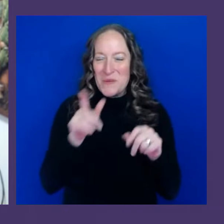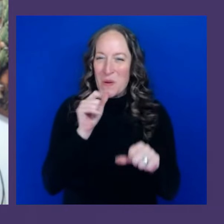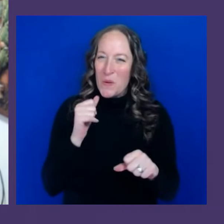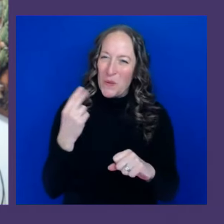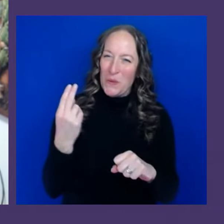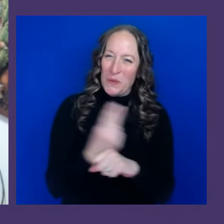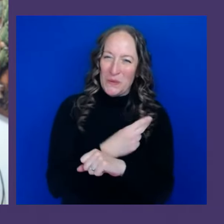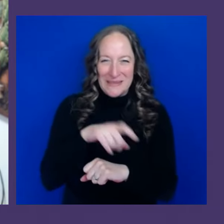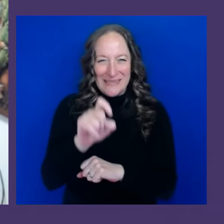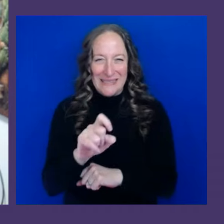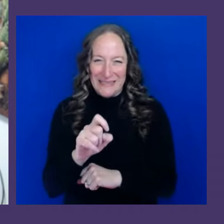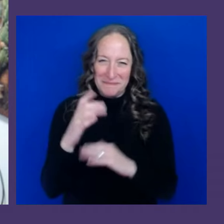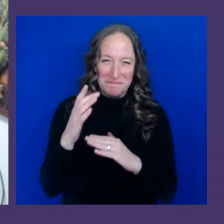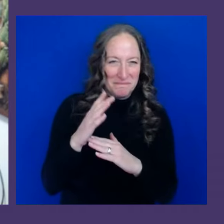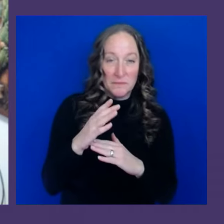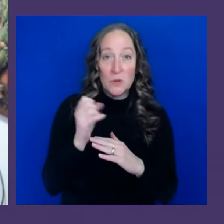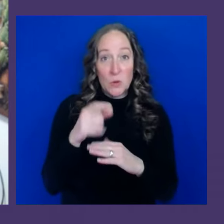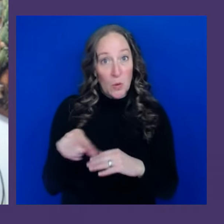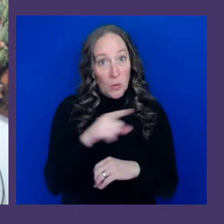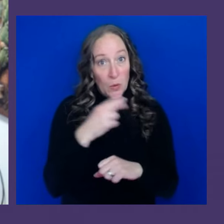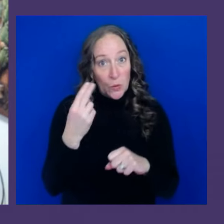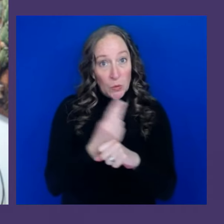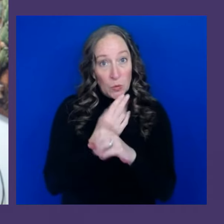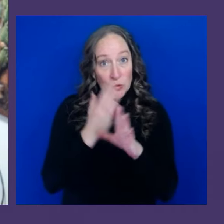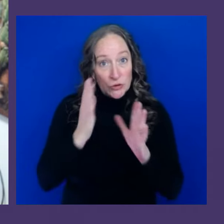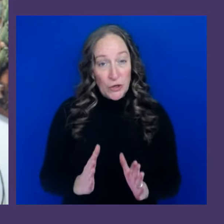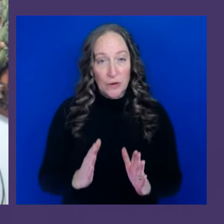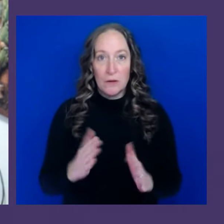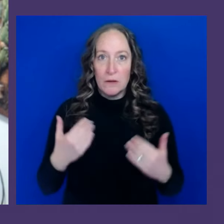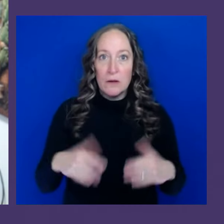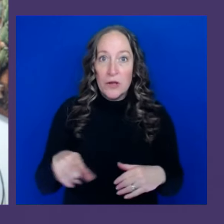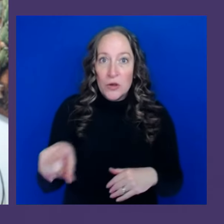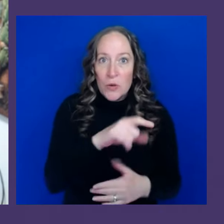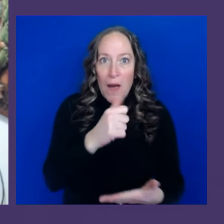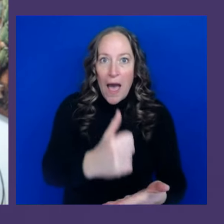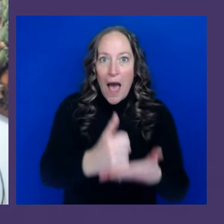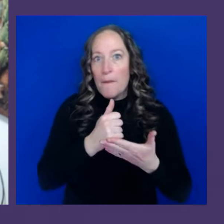As a user, you're actually helping everybody else.